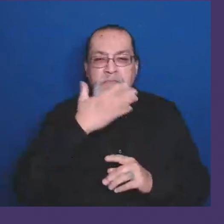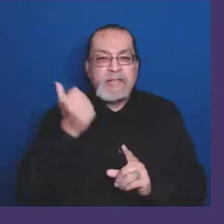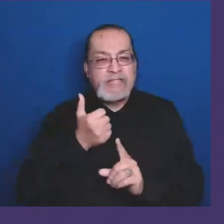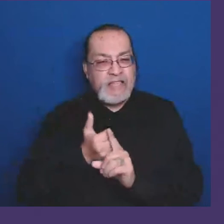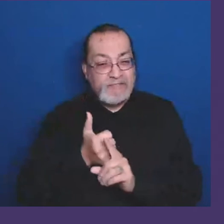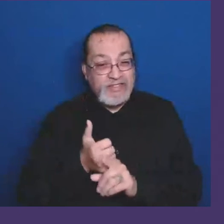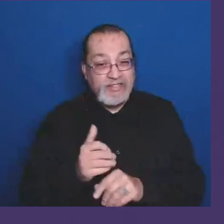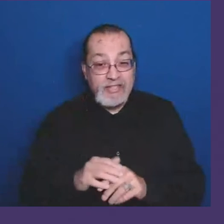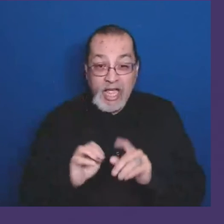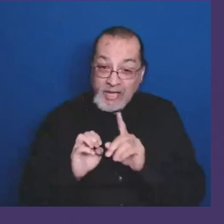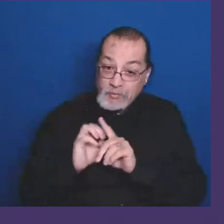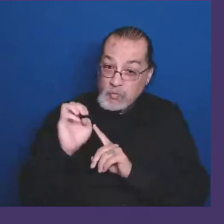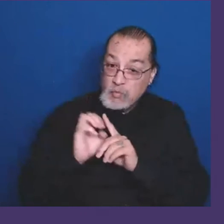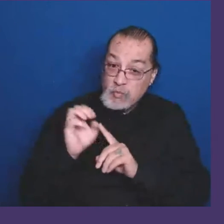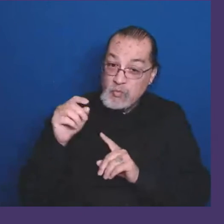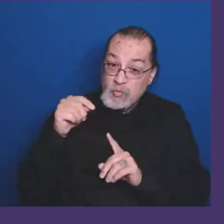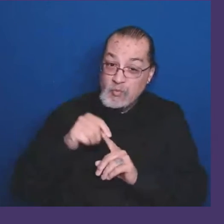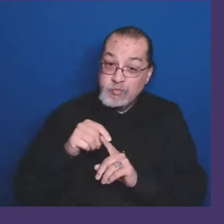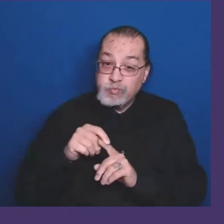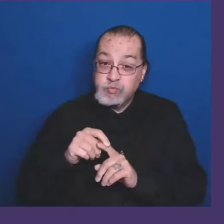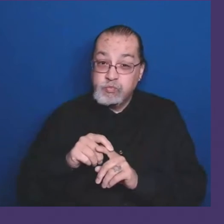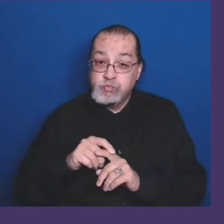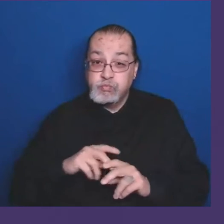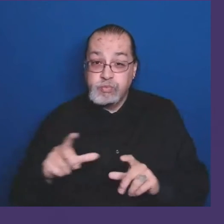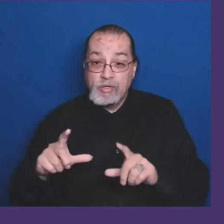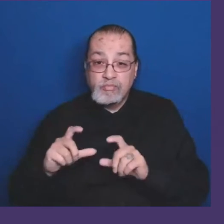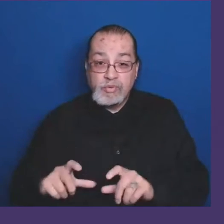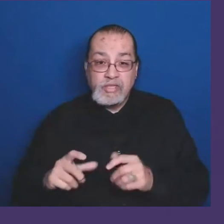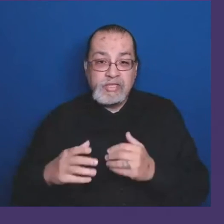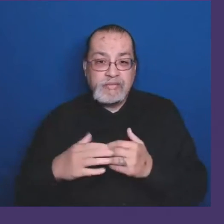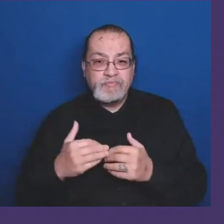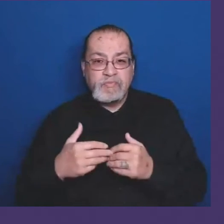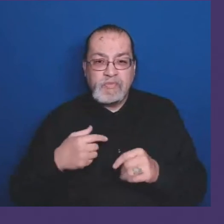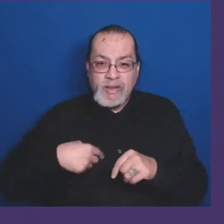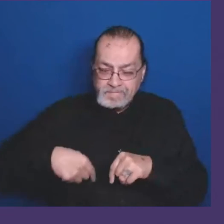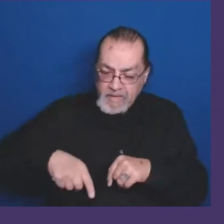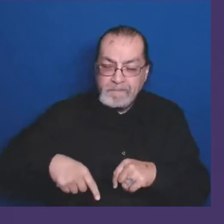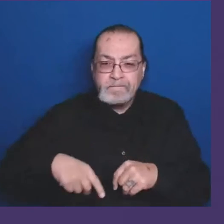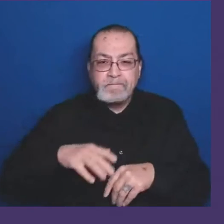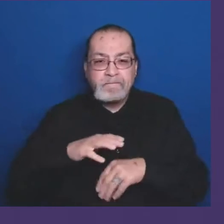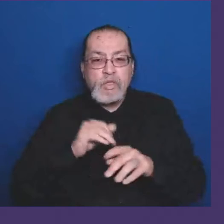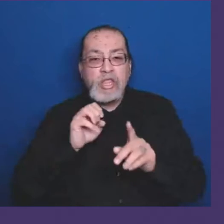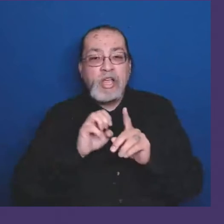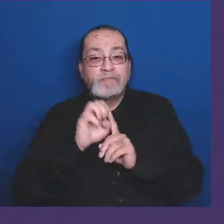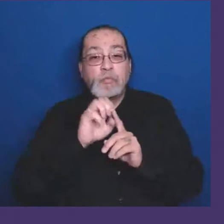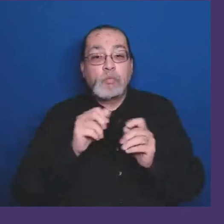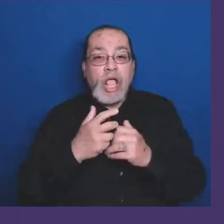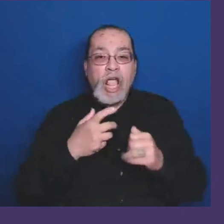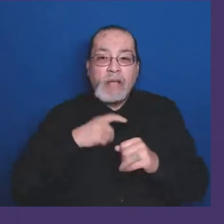Elevator serving Block 2. At Microsoft, we recognize the power of inclusion and